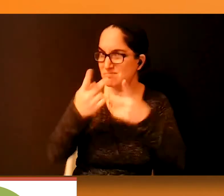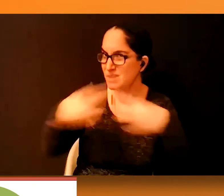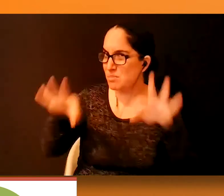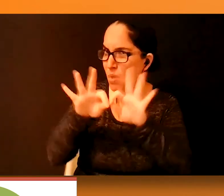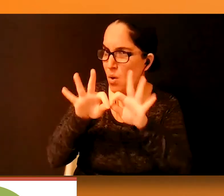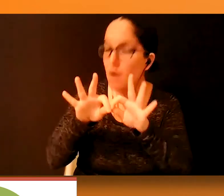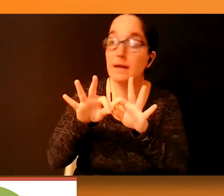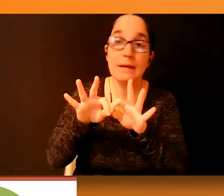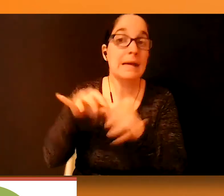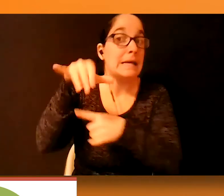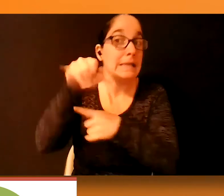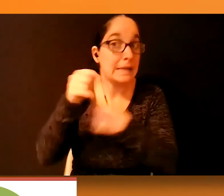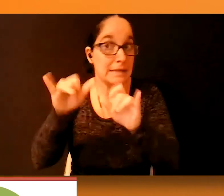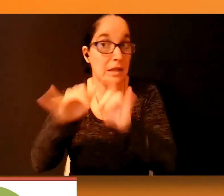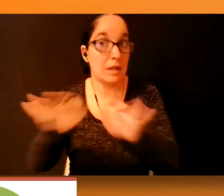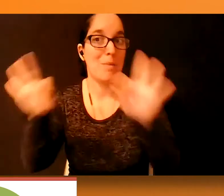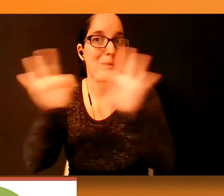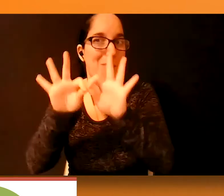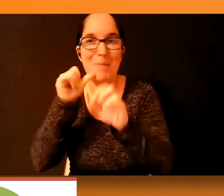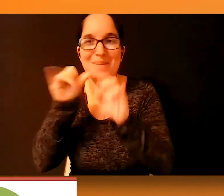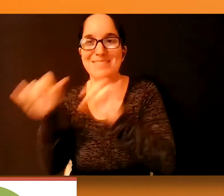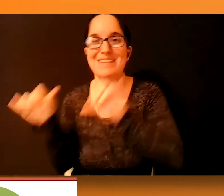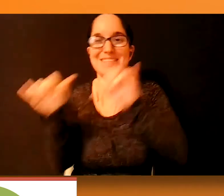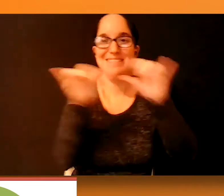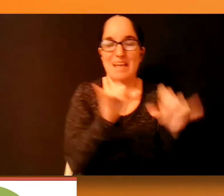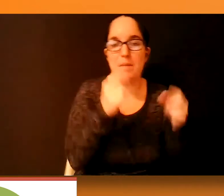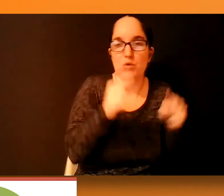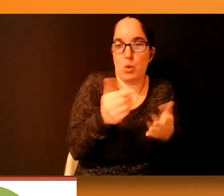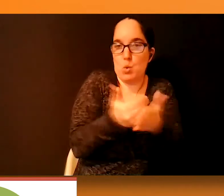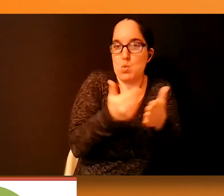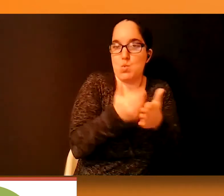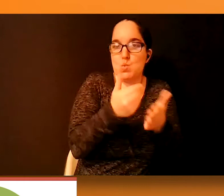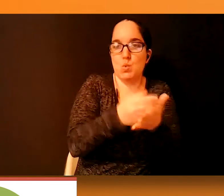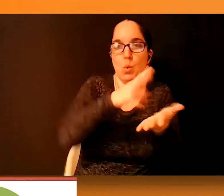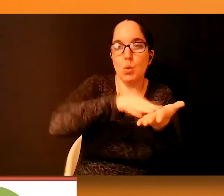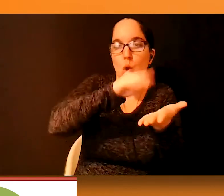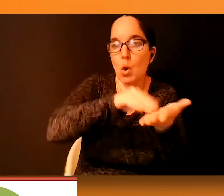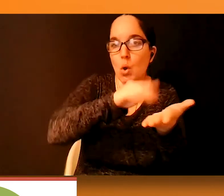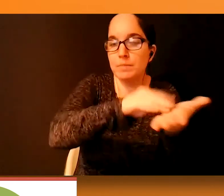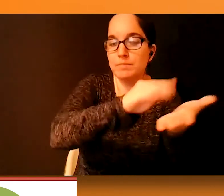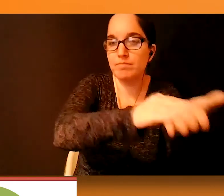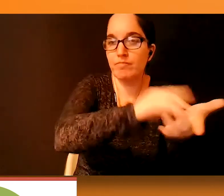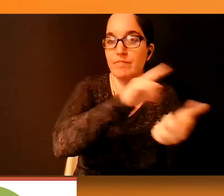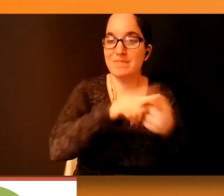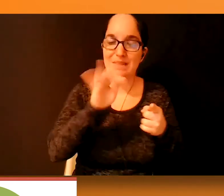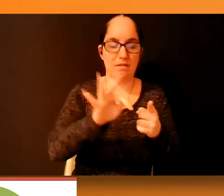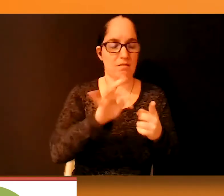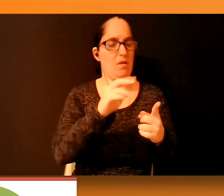is this vocabulary word study idea, where they actually know-- start to learn the words in-depth,